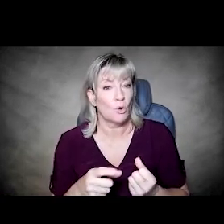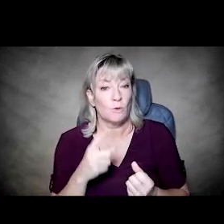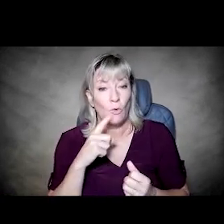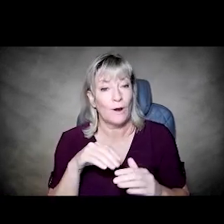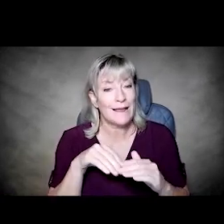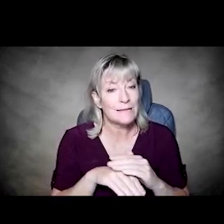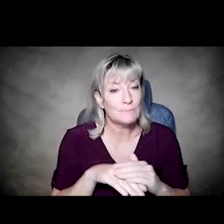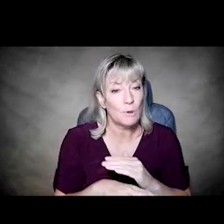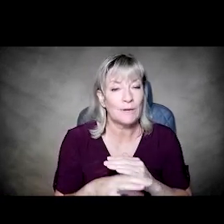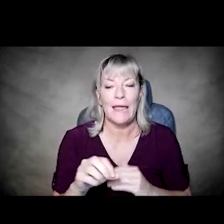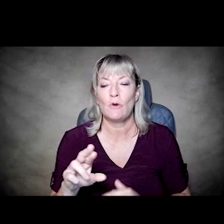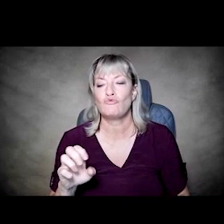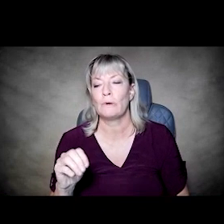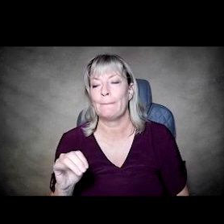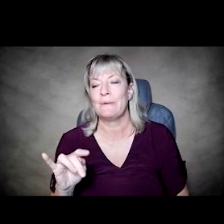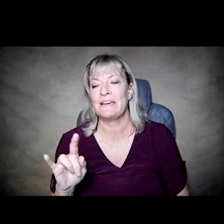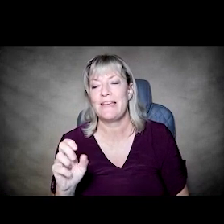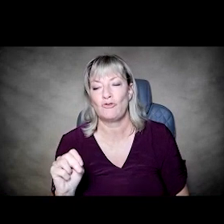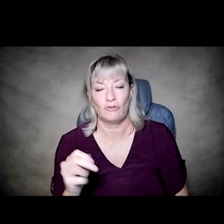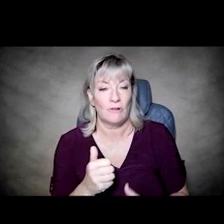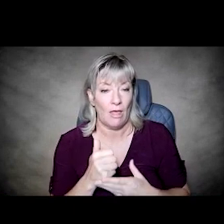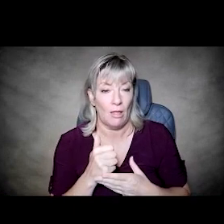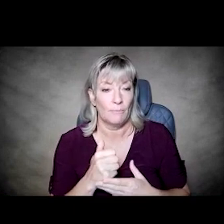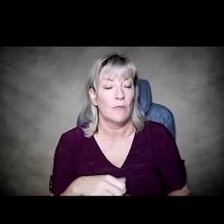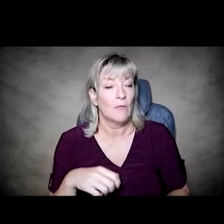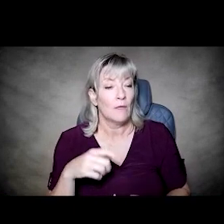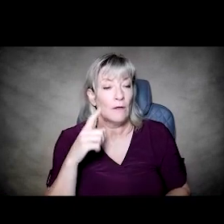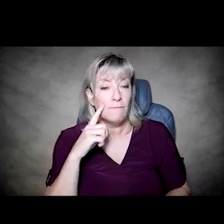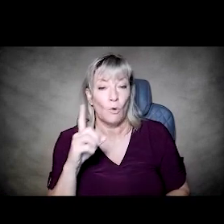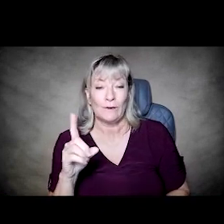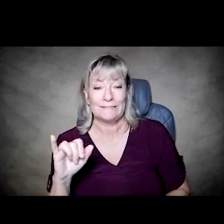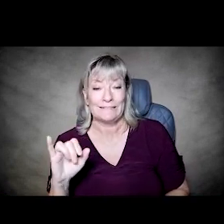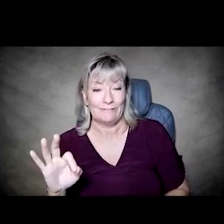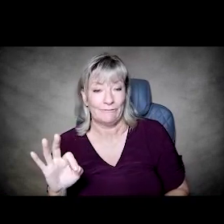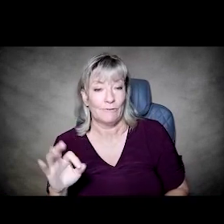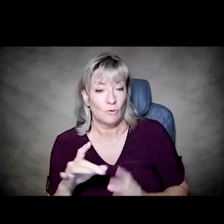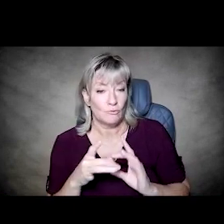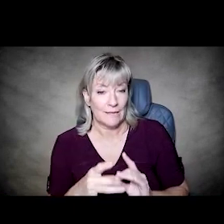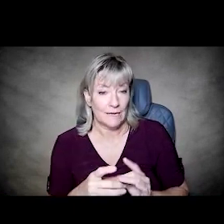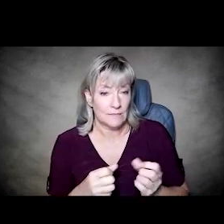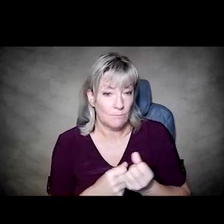accessibility and remediation help. For DIF-related support and technical